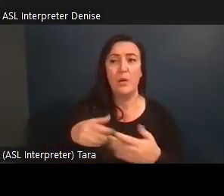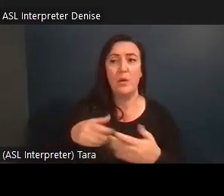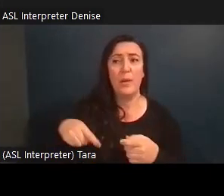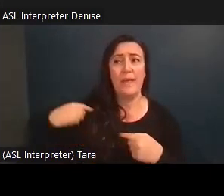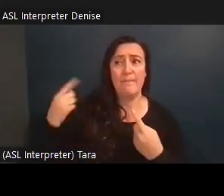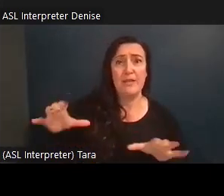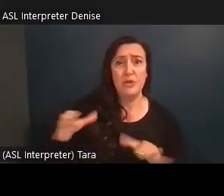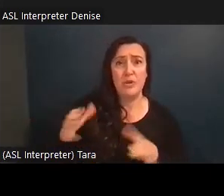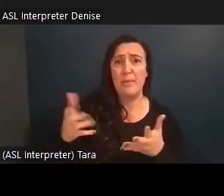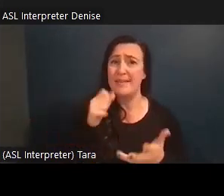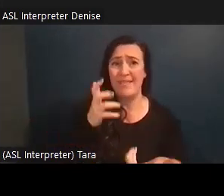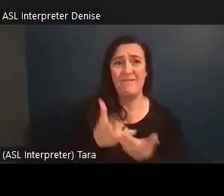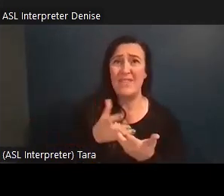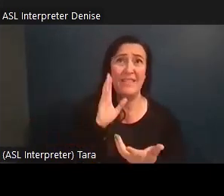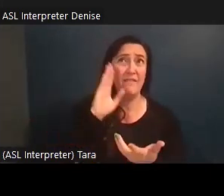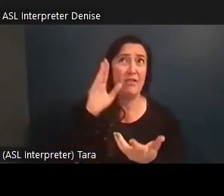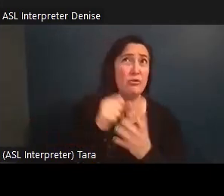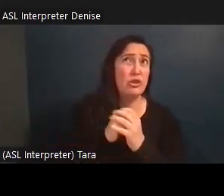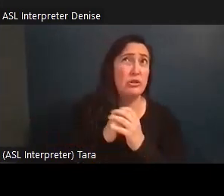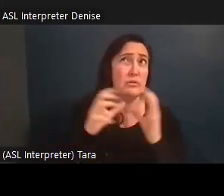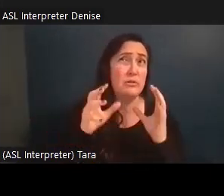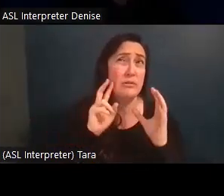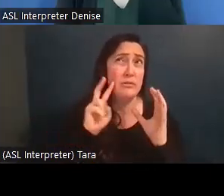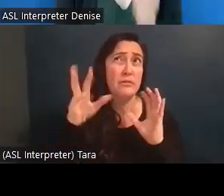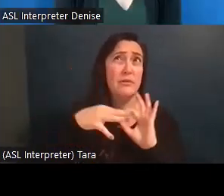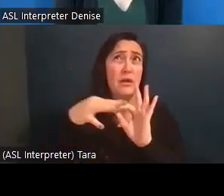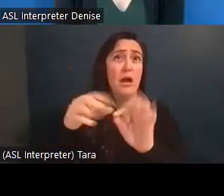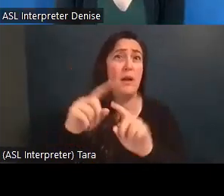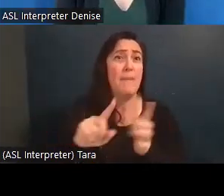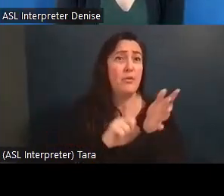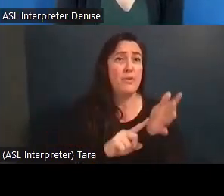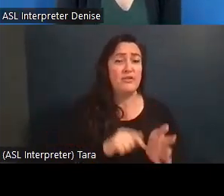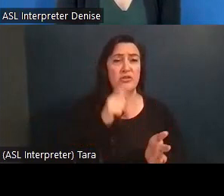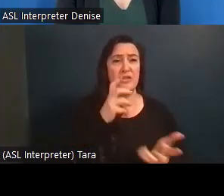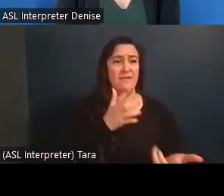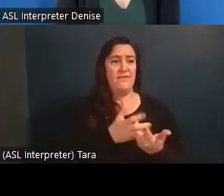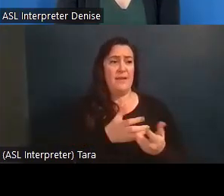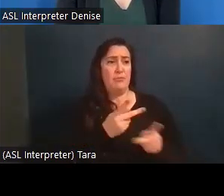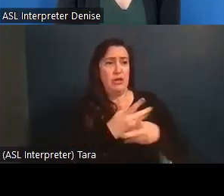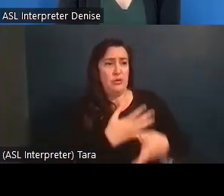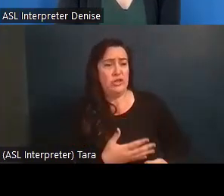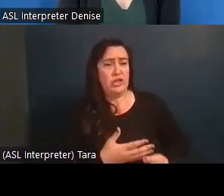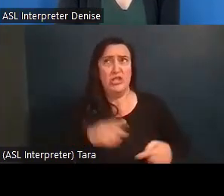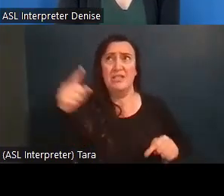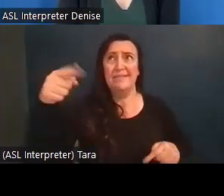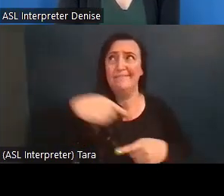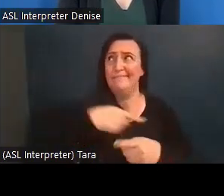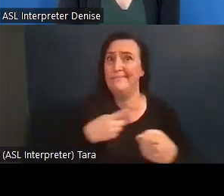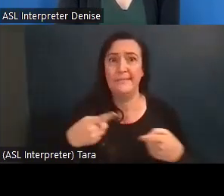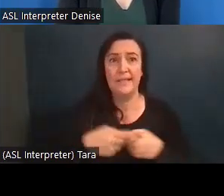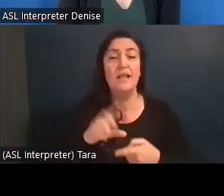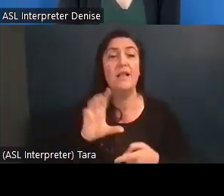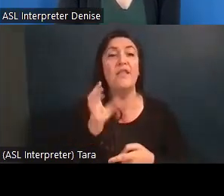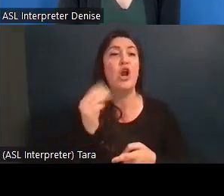literature suggests doesn't really fit what producers need. This CARM platform in the middle is just a fantastic experimental